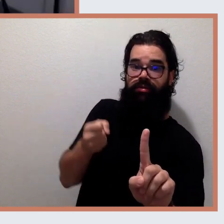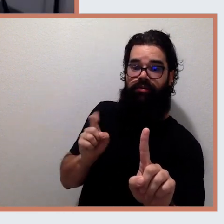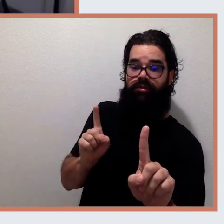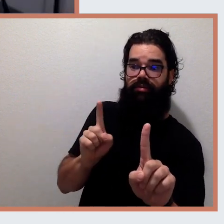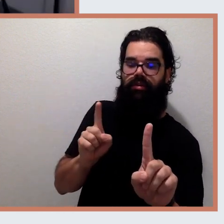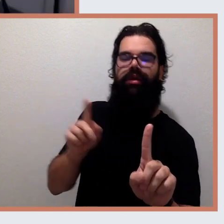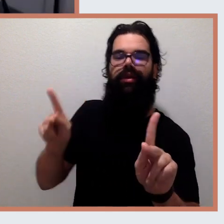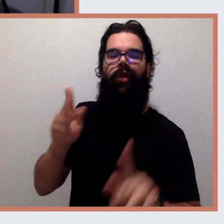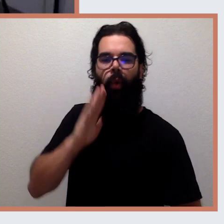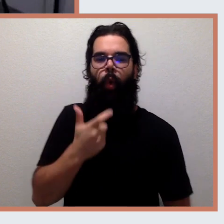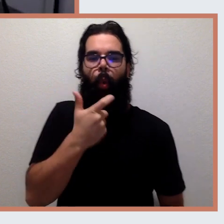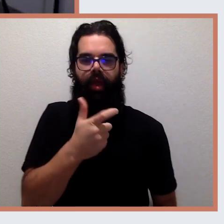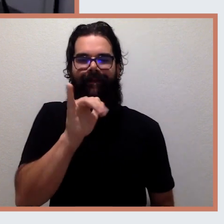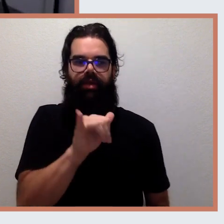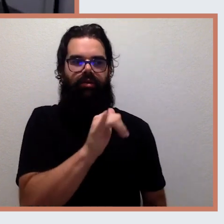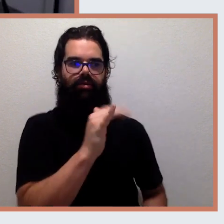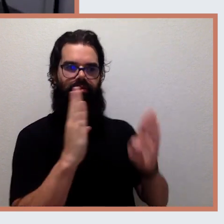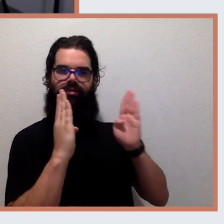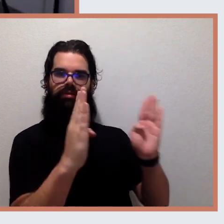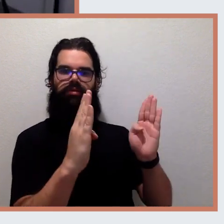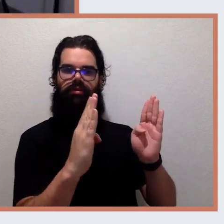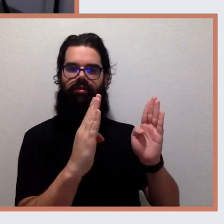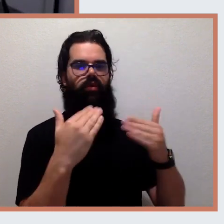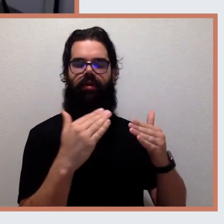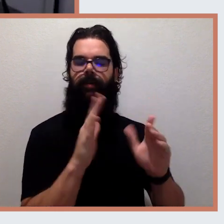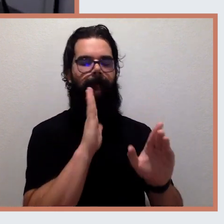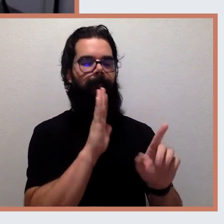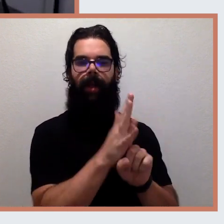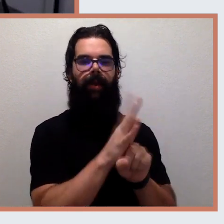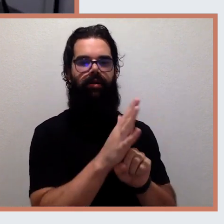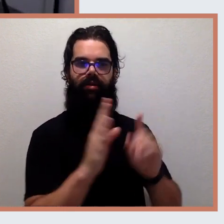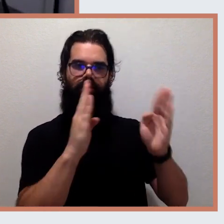with at least one shiny name, so then you get the eyeballs, but then you have this new actor that crushes it.